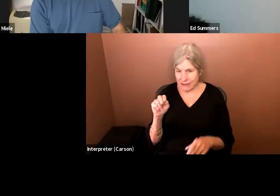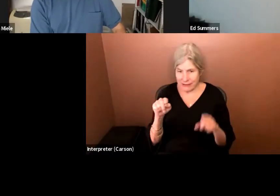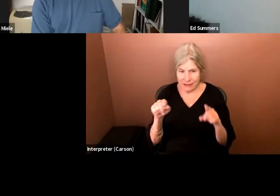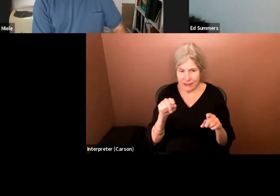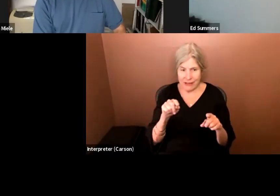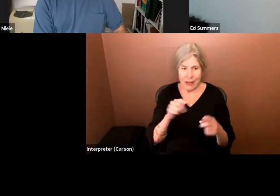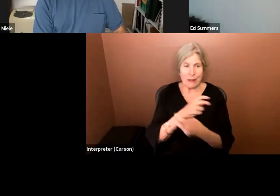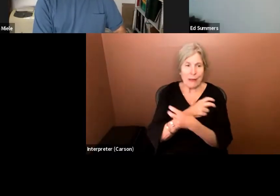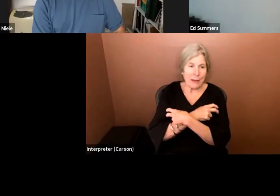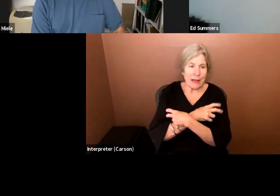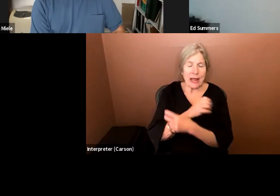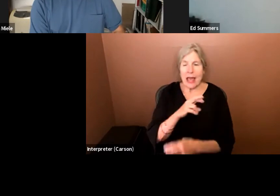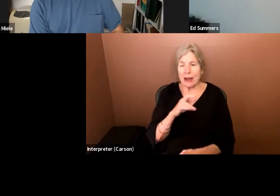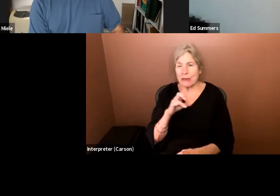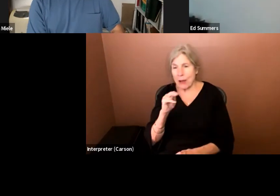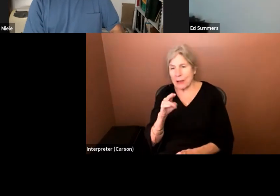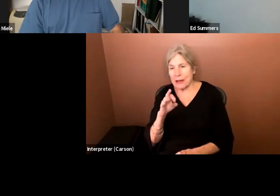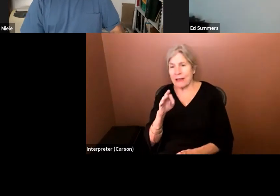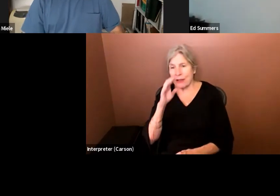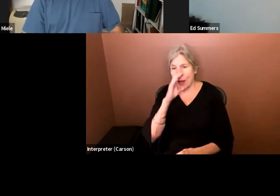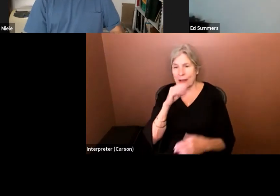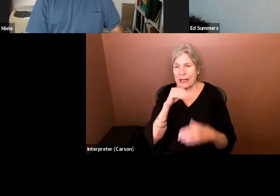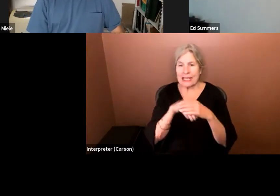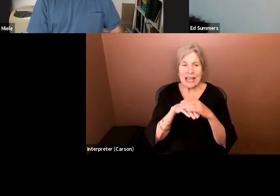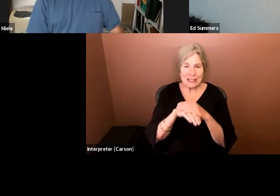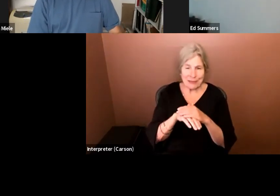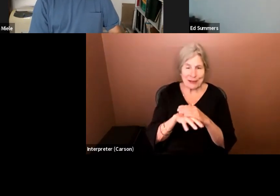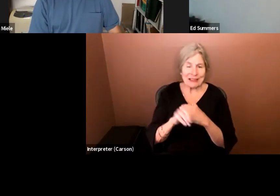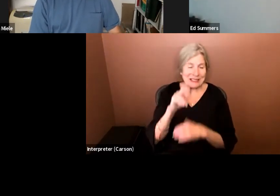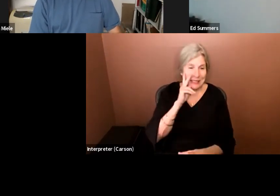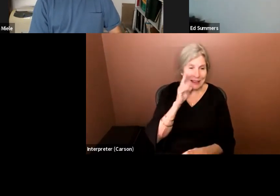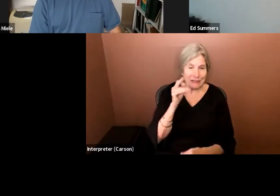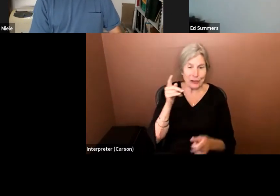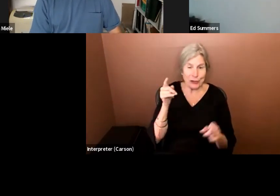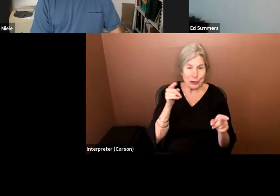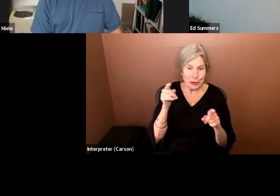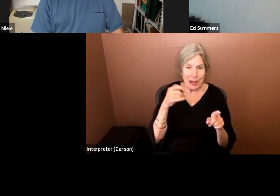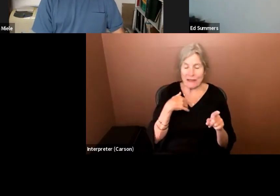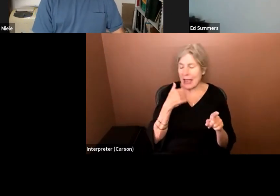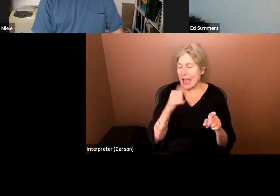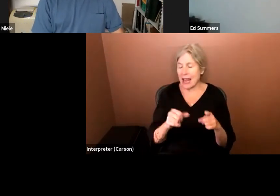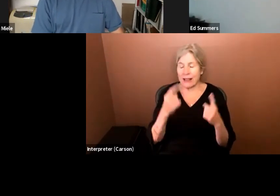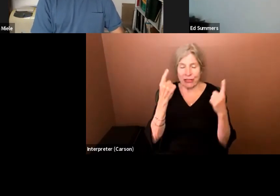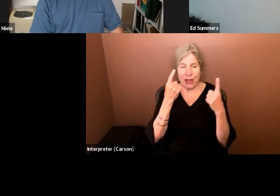of comics accessibility and see if you have any thoughts about a comics XML